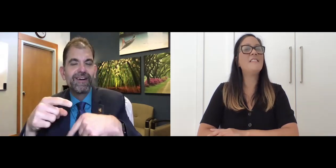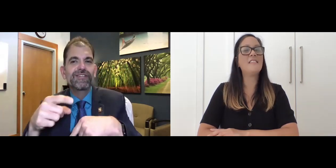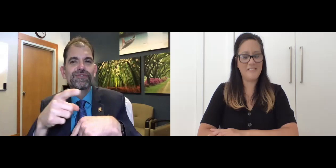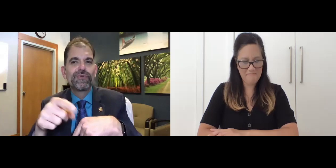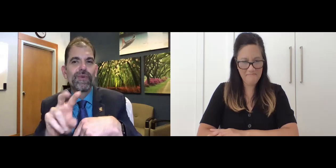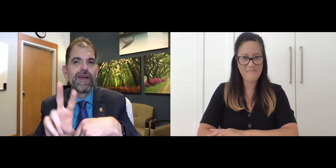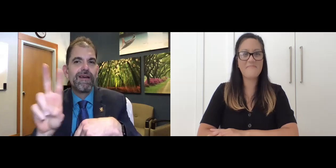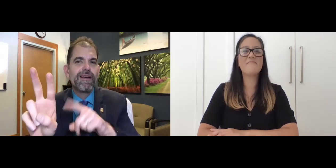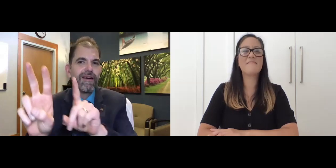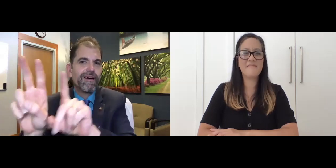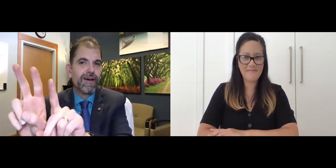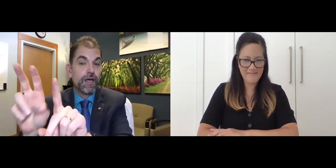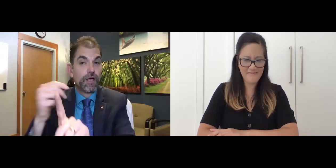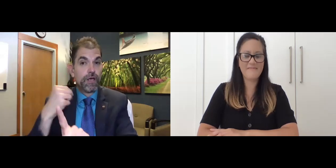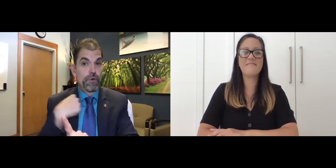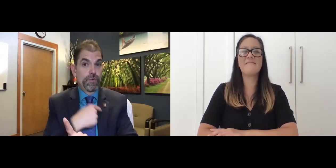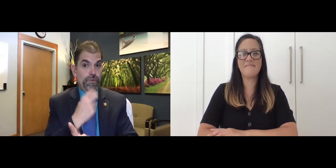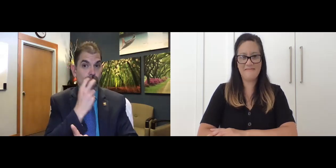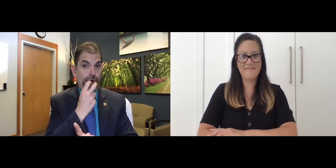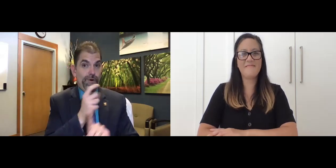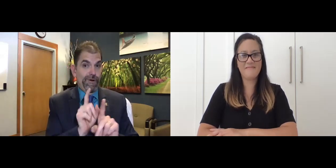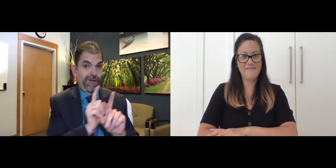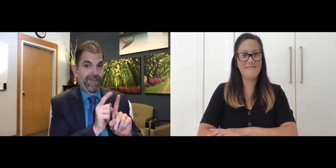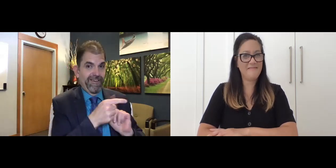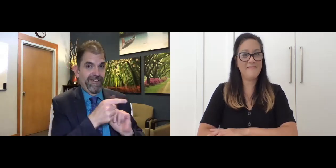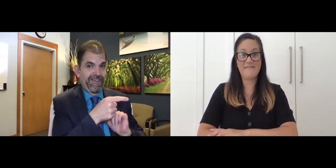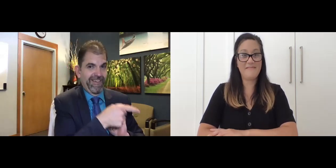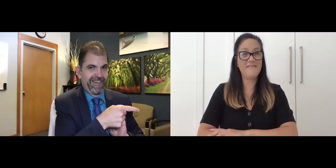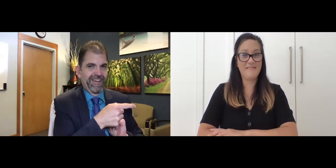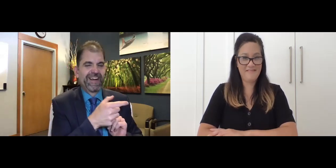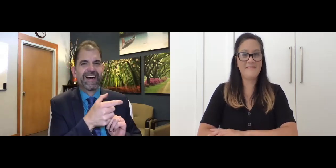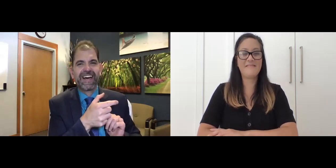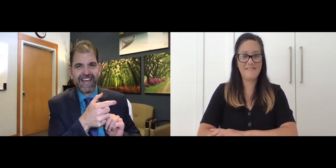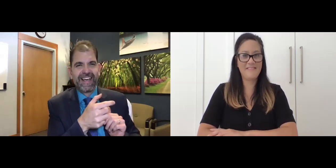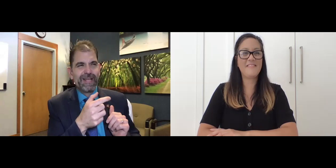sign support person who accompanied them to class, whereas I had the speech